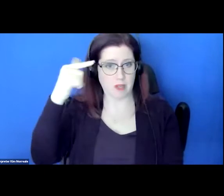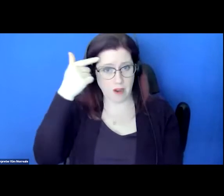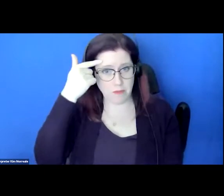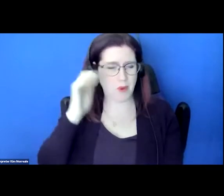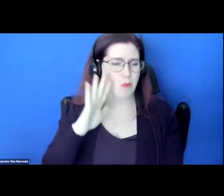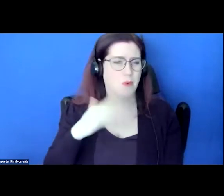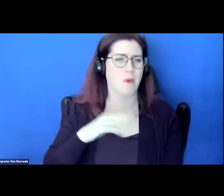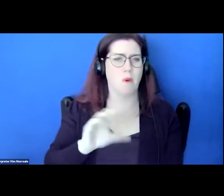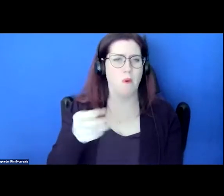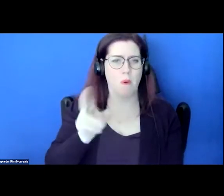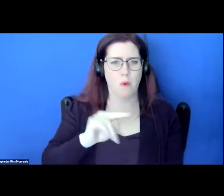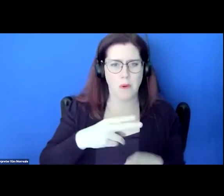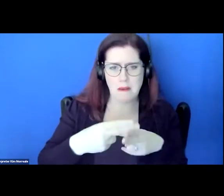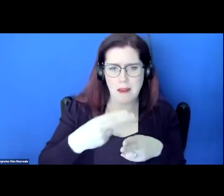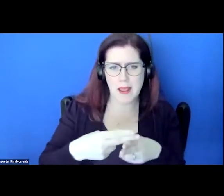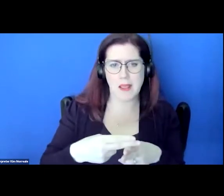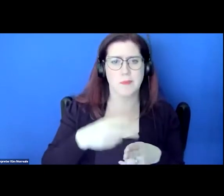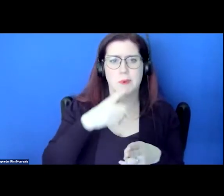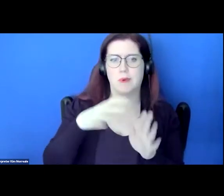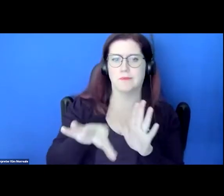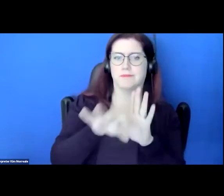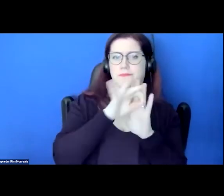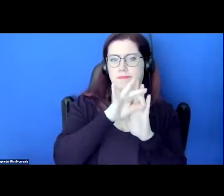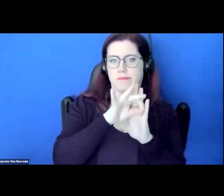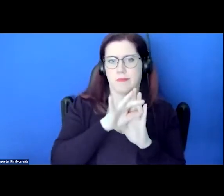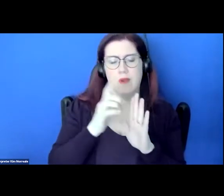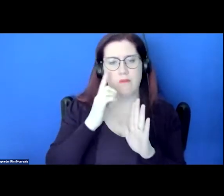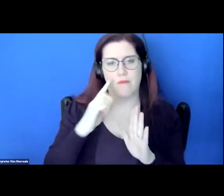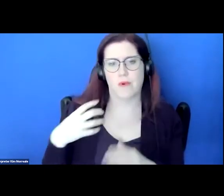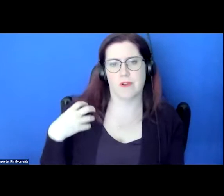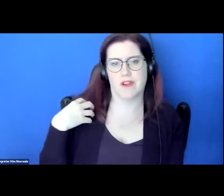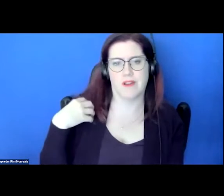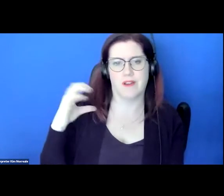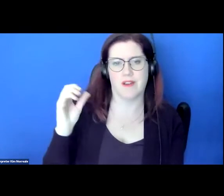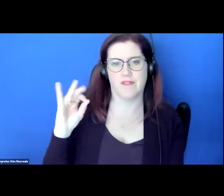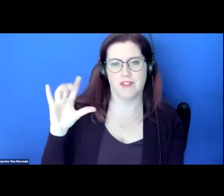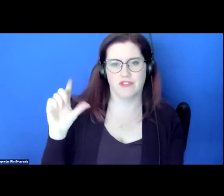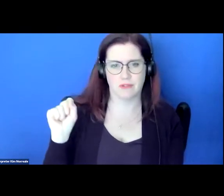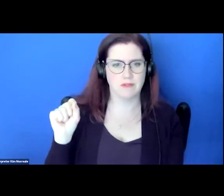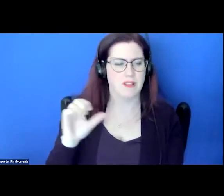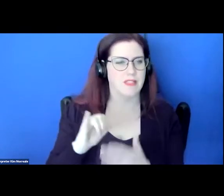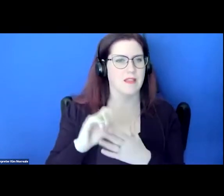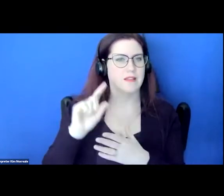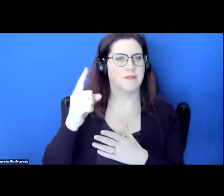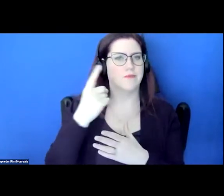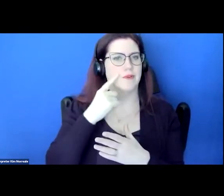that they refer to their elected tribal officials. So that's just something to look into before you approach a tribal community